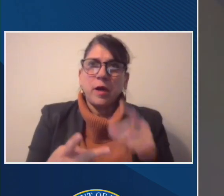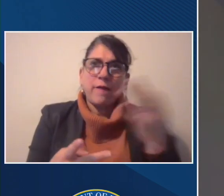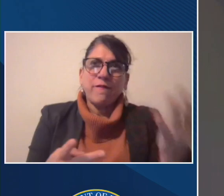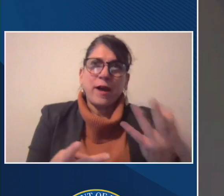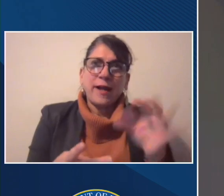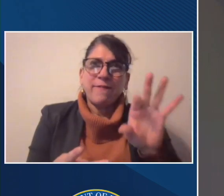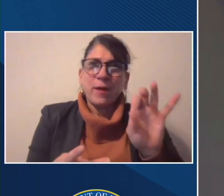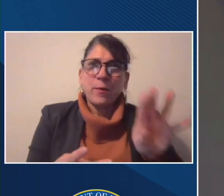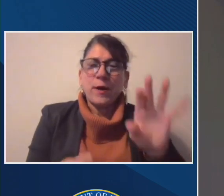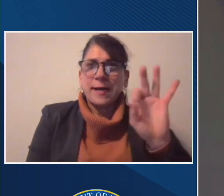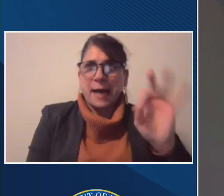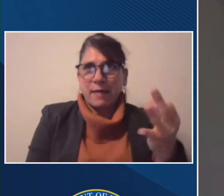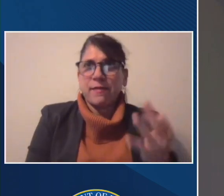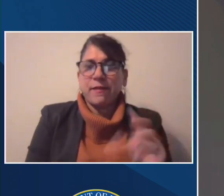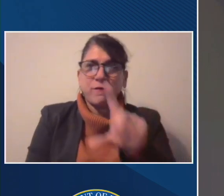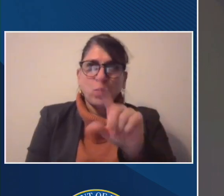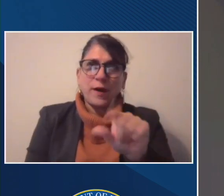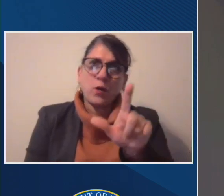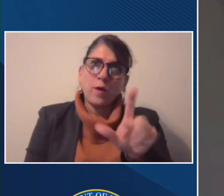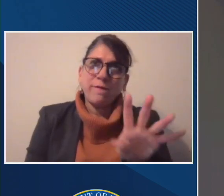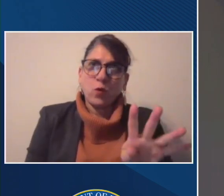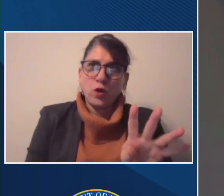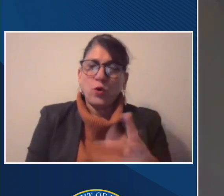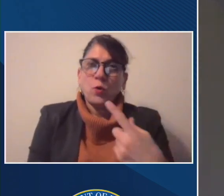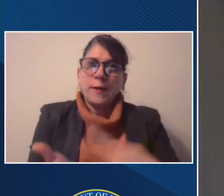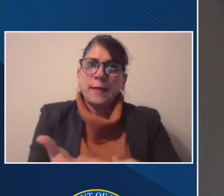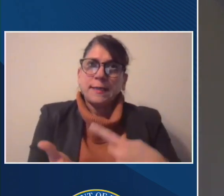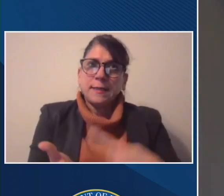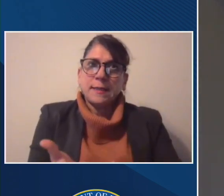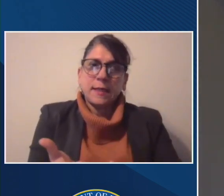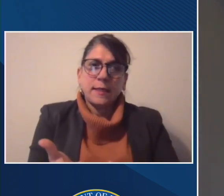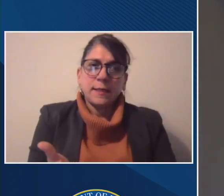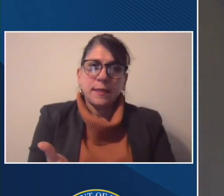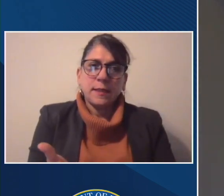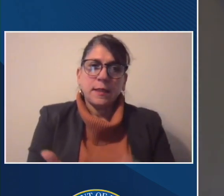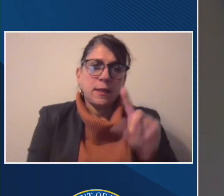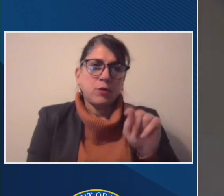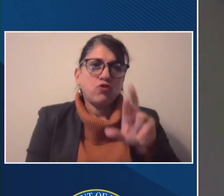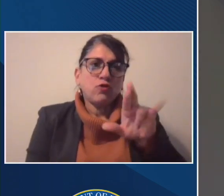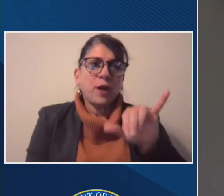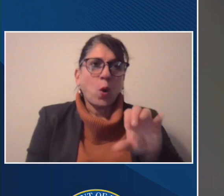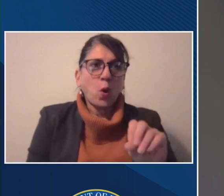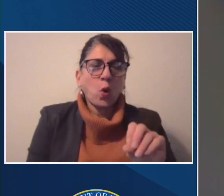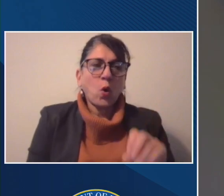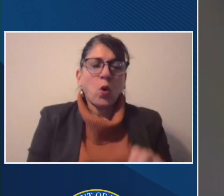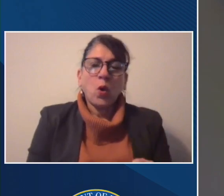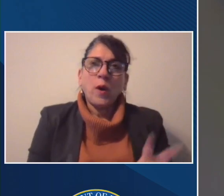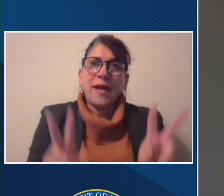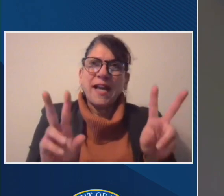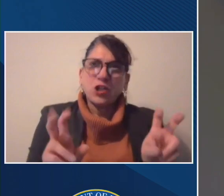2024 to discuss the trio issue paper that you all received as well.